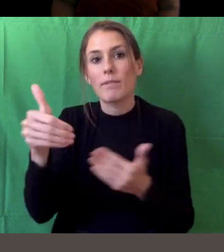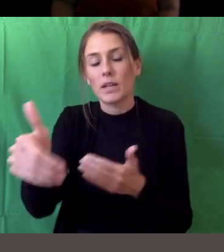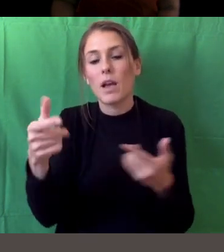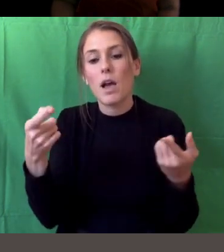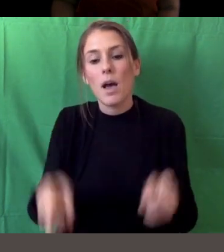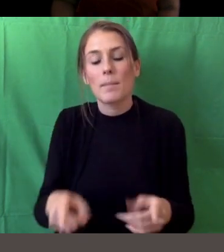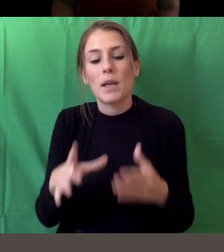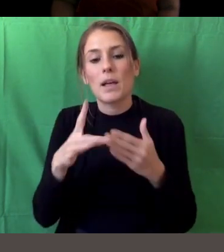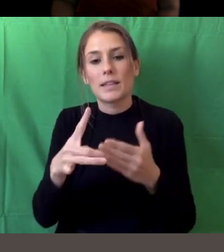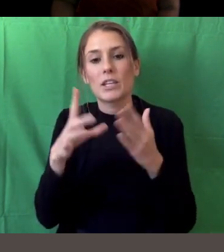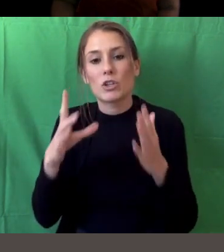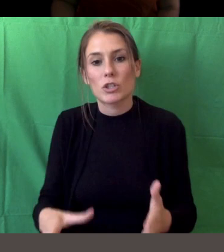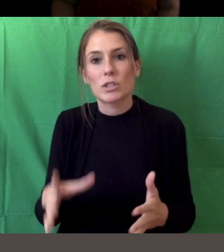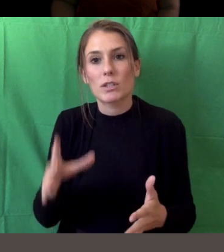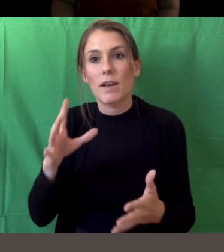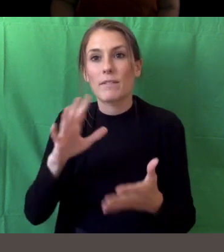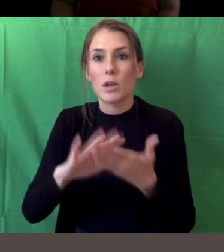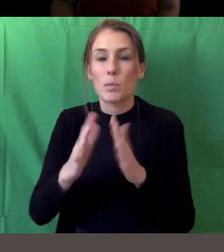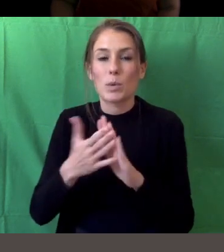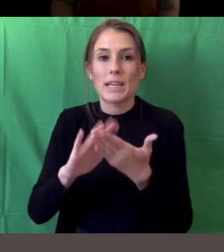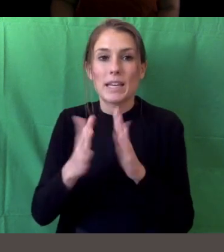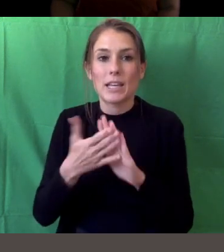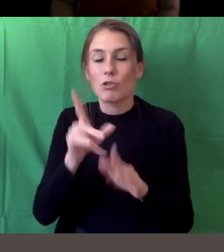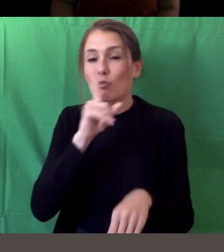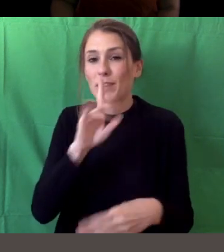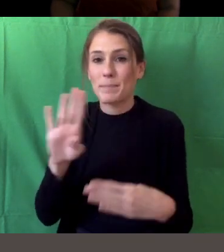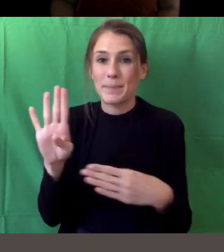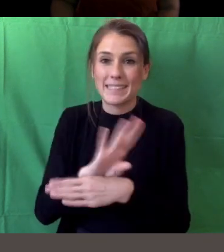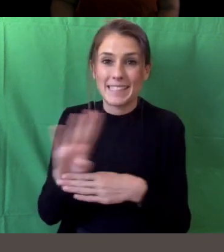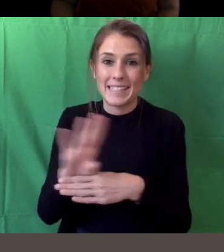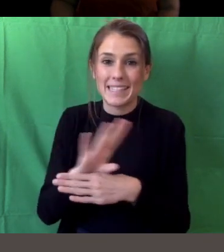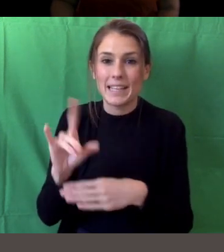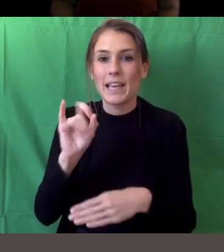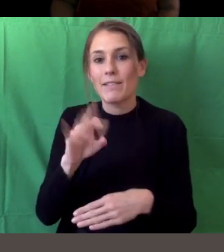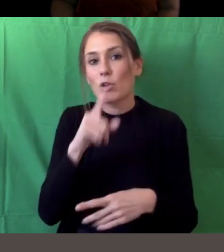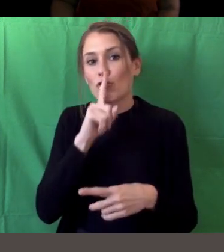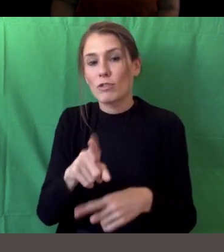You know, a lot of times the leaders of the communities are very busy.